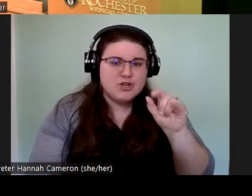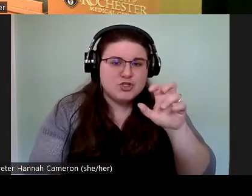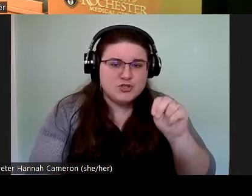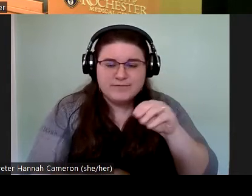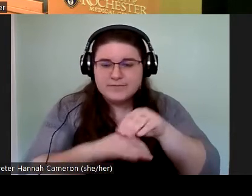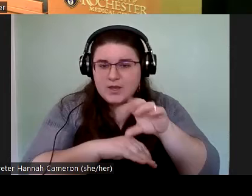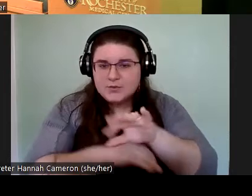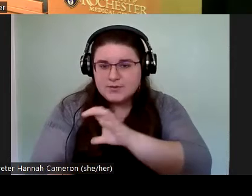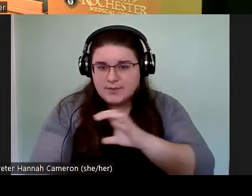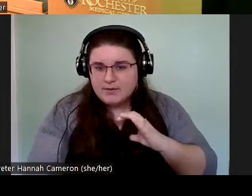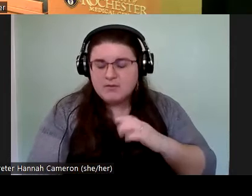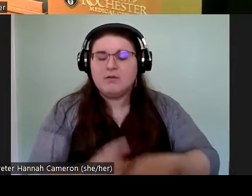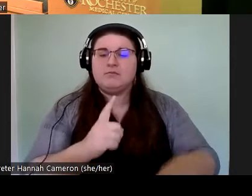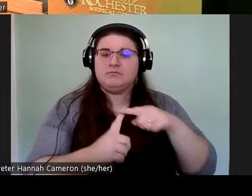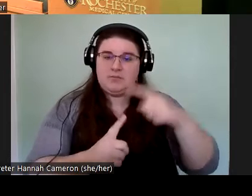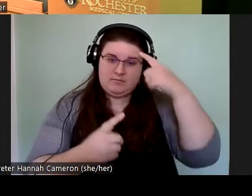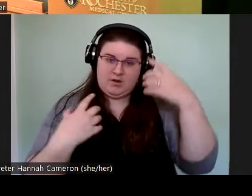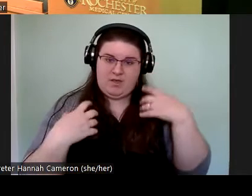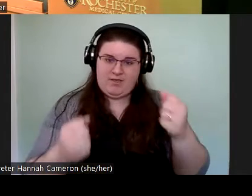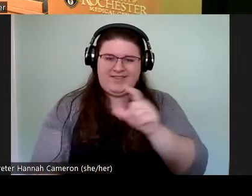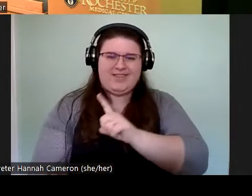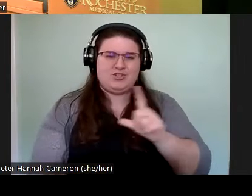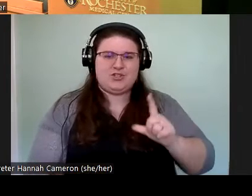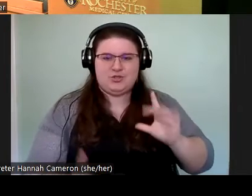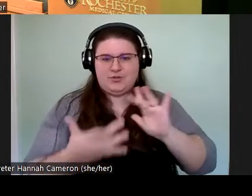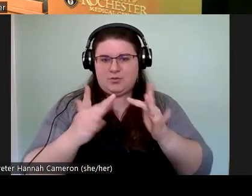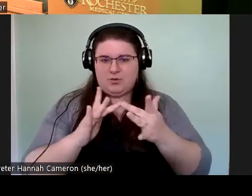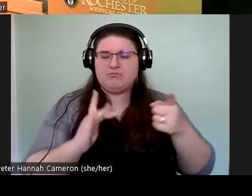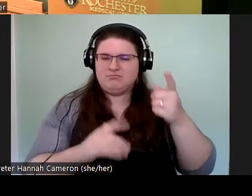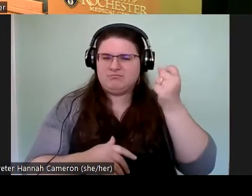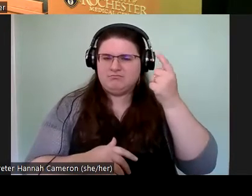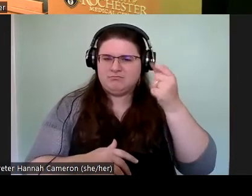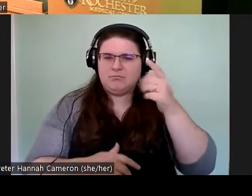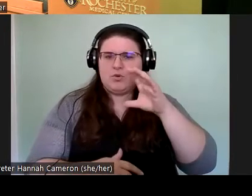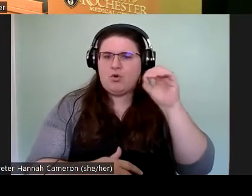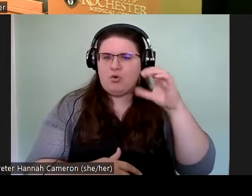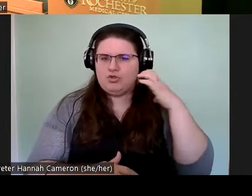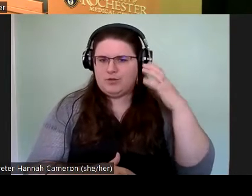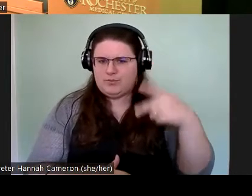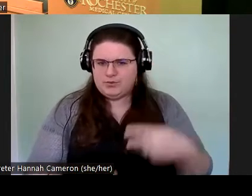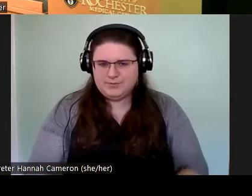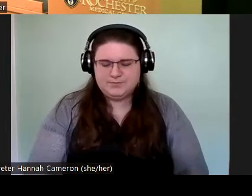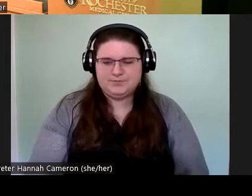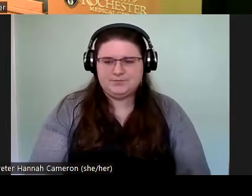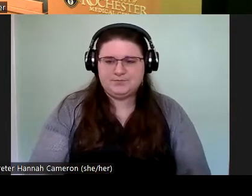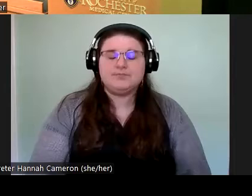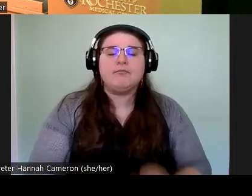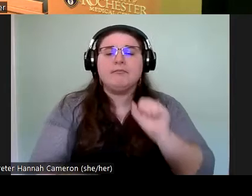health legislative network of which she serves as co-chair her work as a mental health Advocate